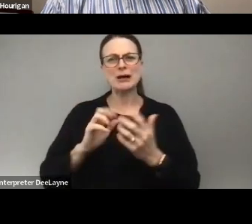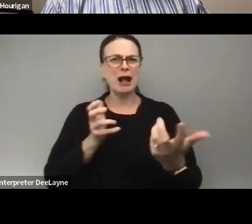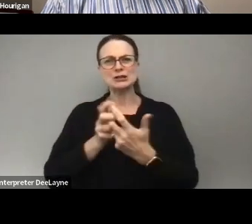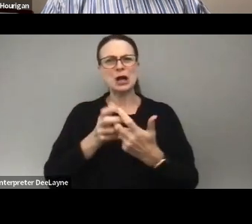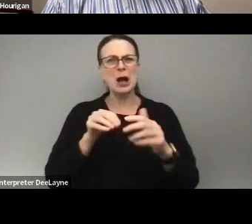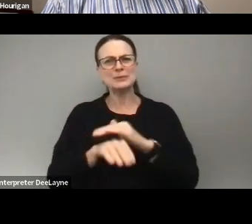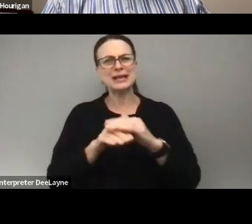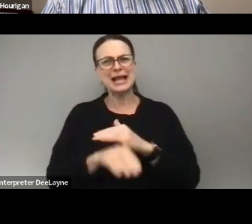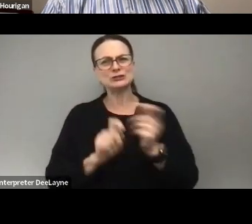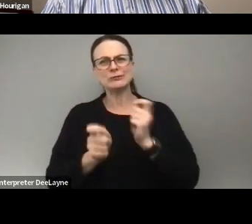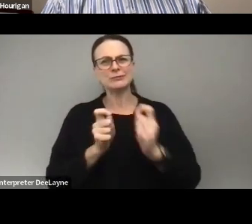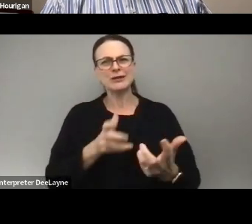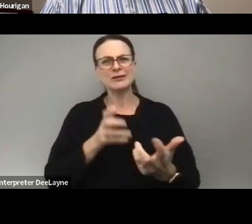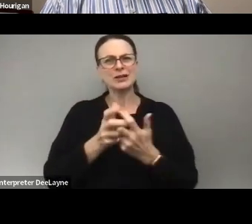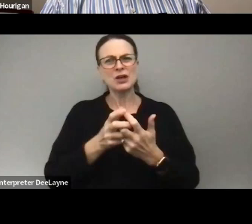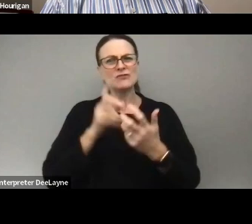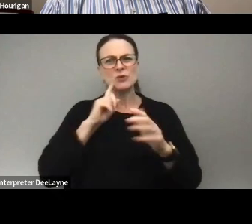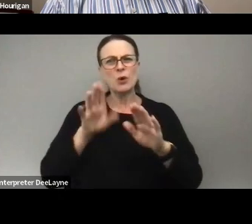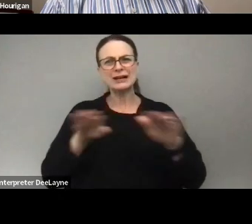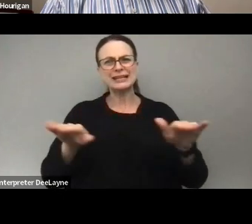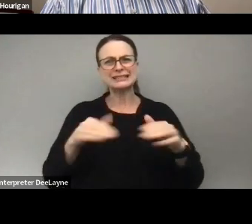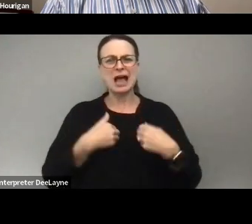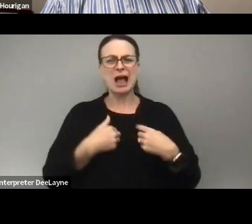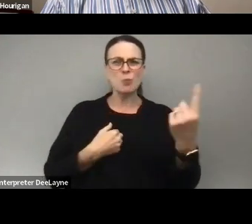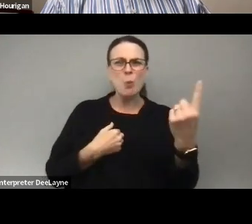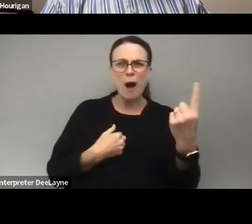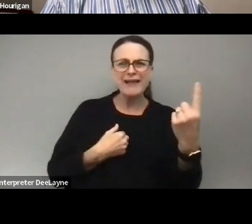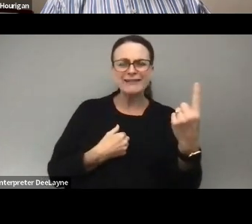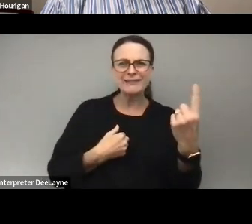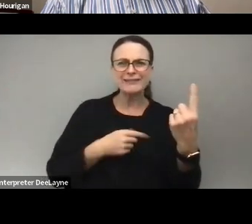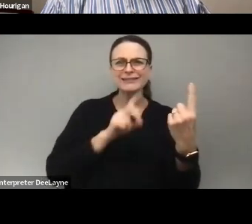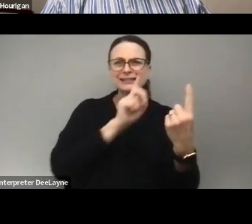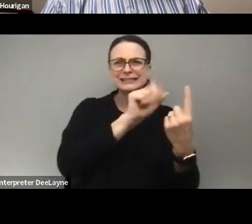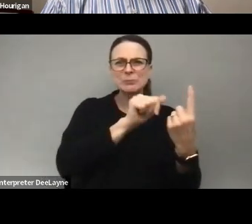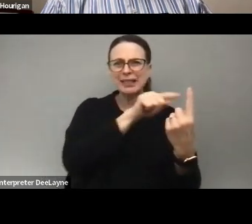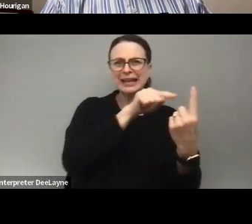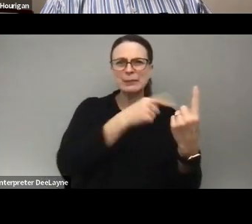and modifications for a single person with a disability